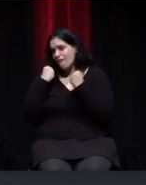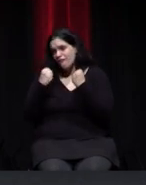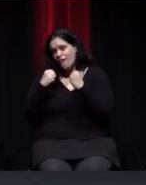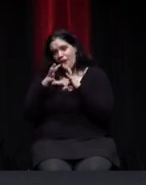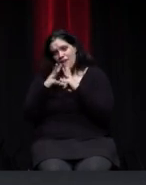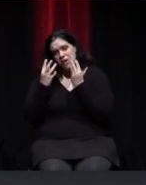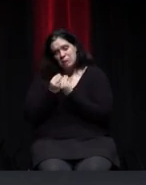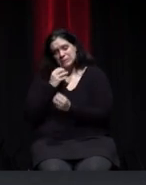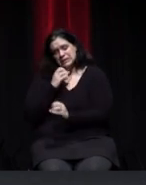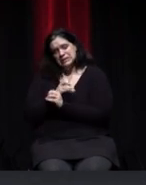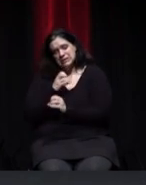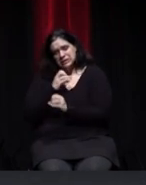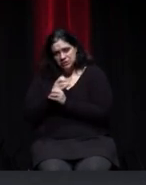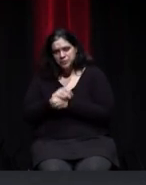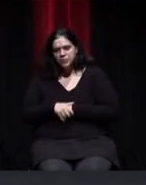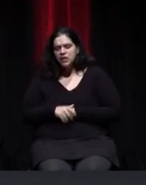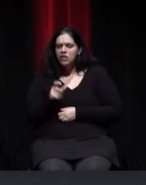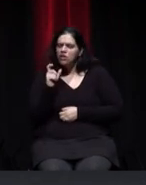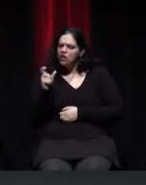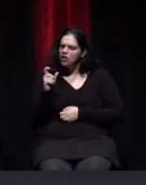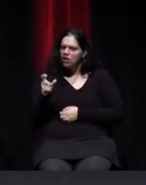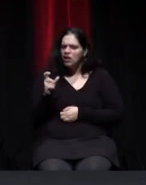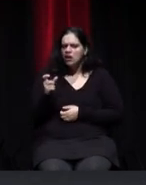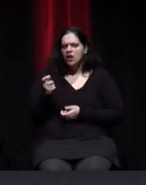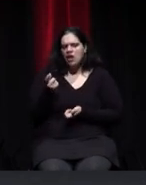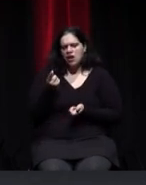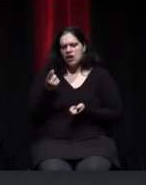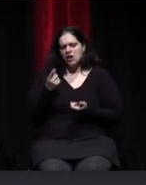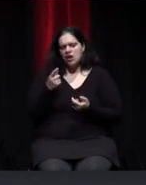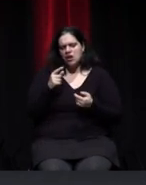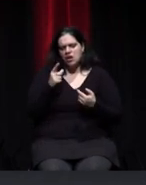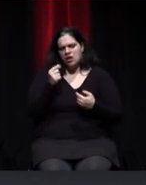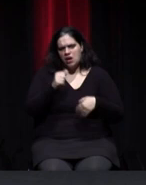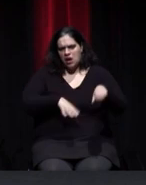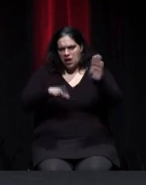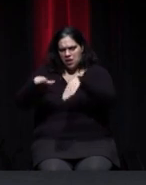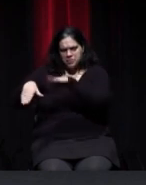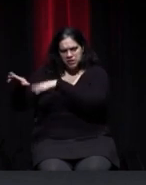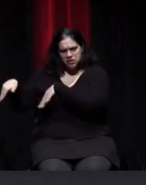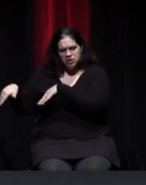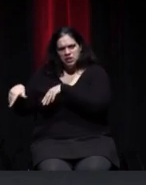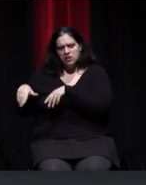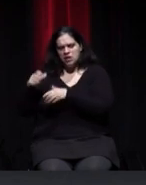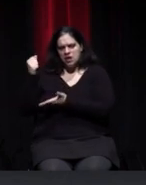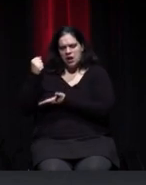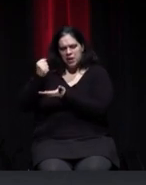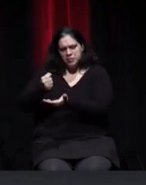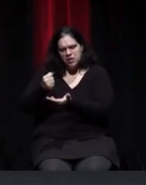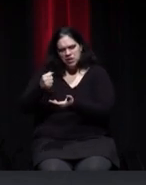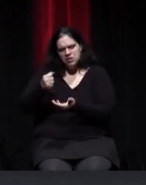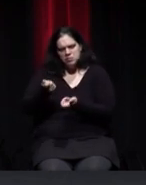This term, manipulative capitalism, is very good because, for me, it seems to be very attached